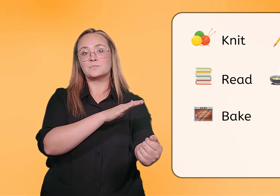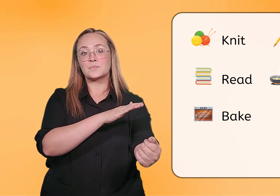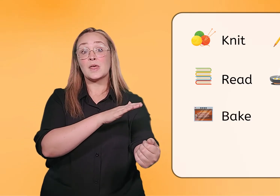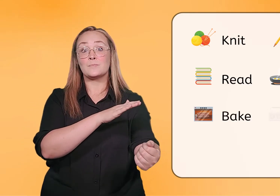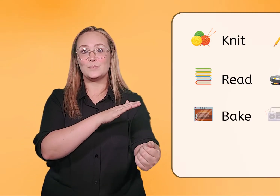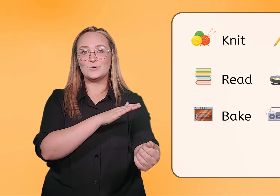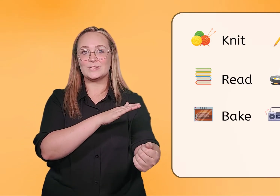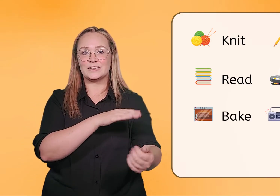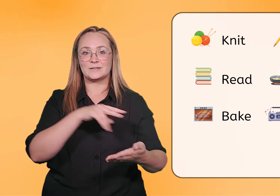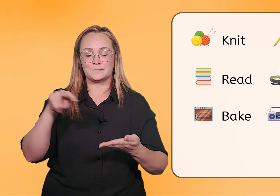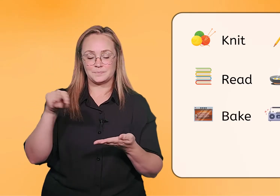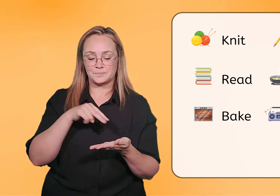Music.